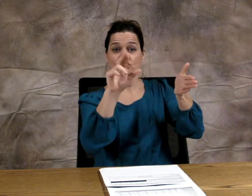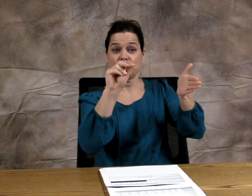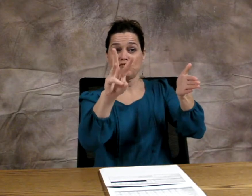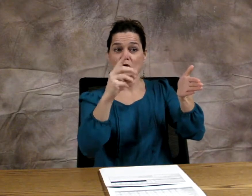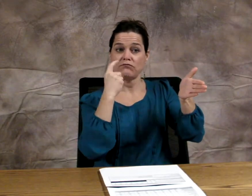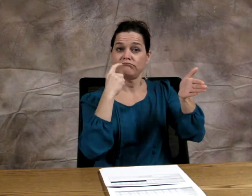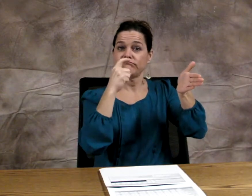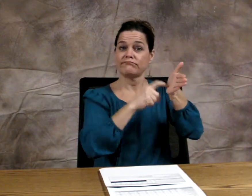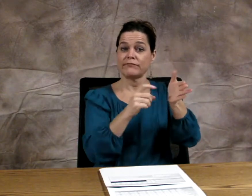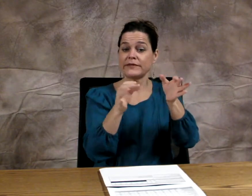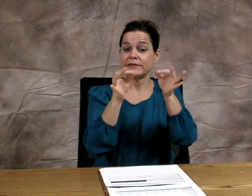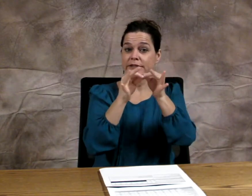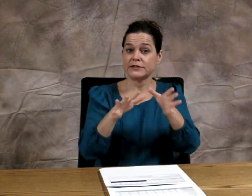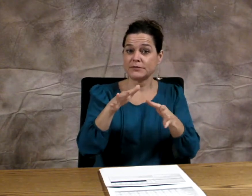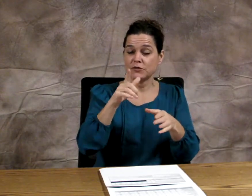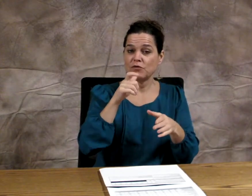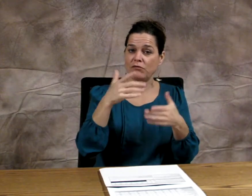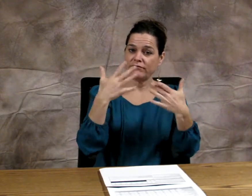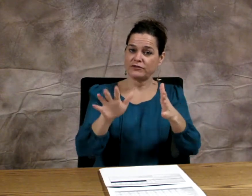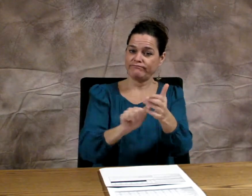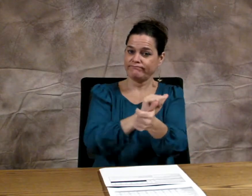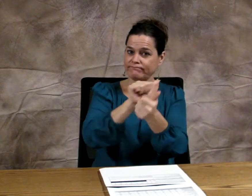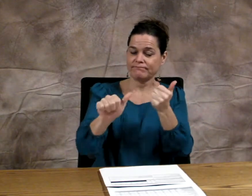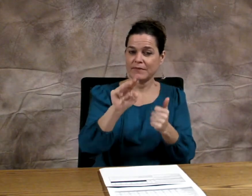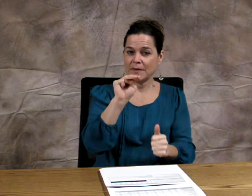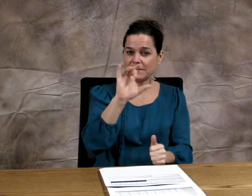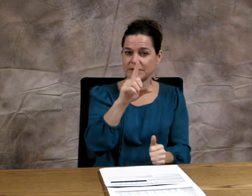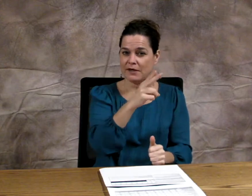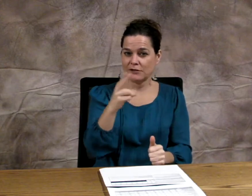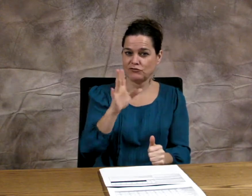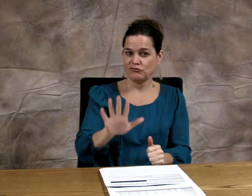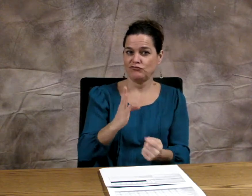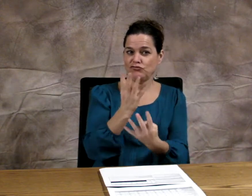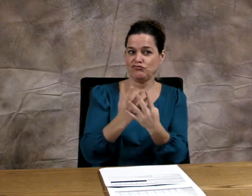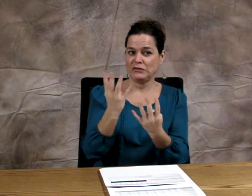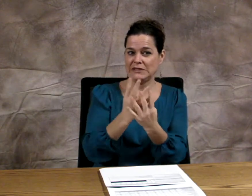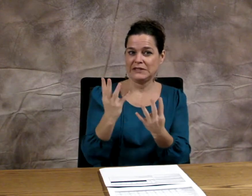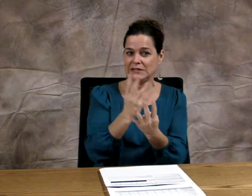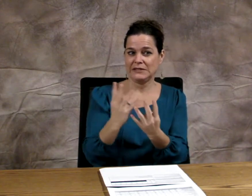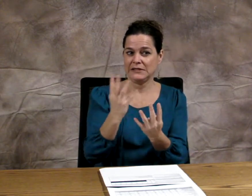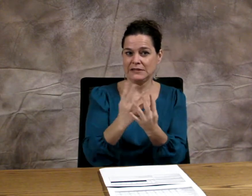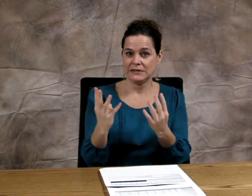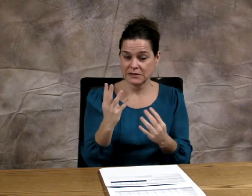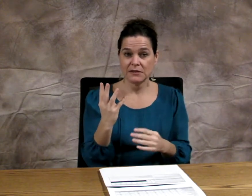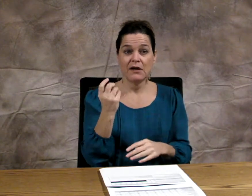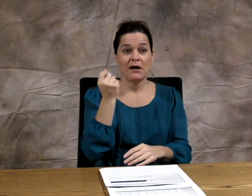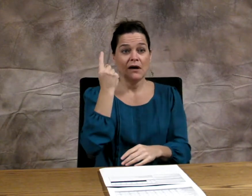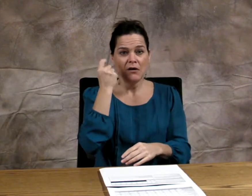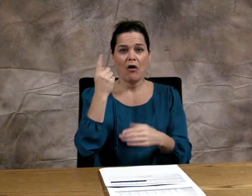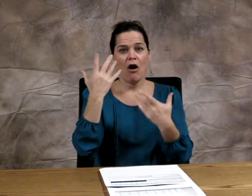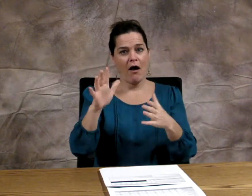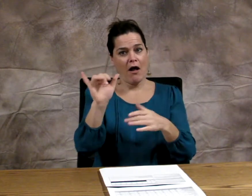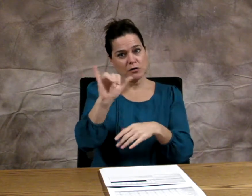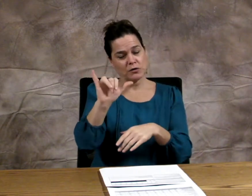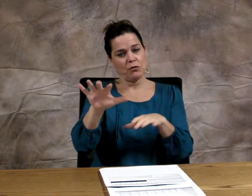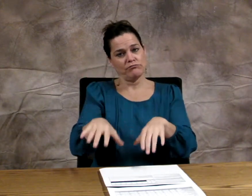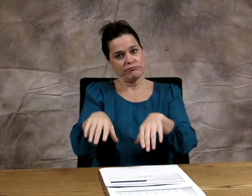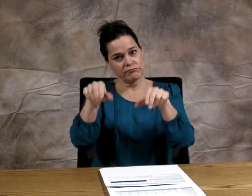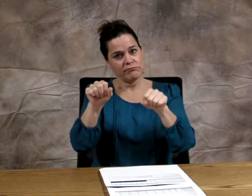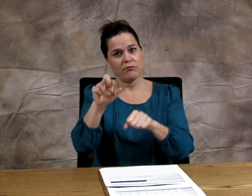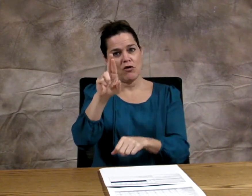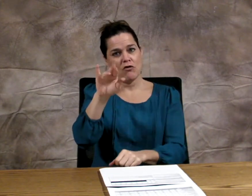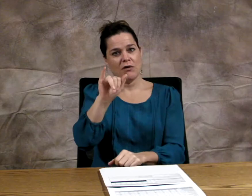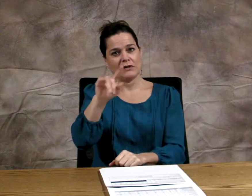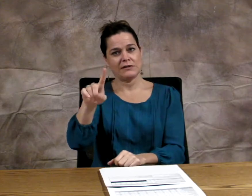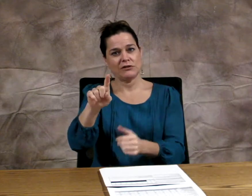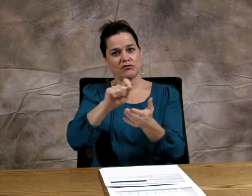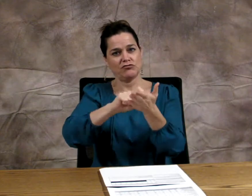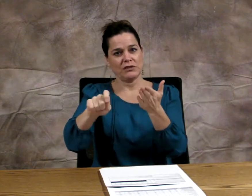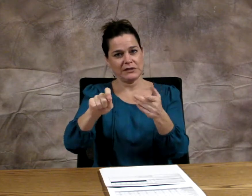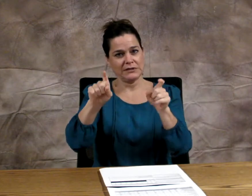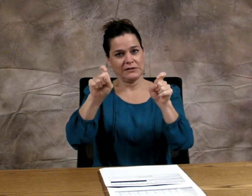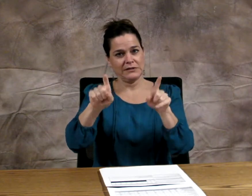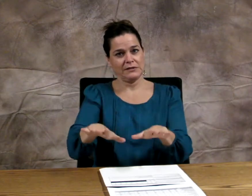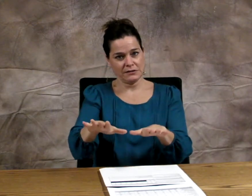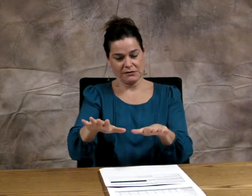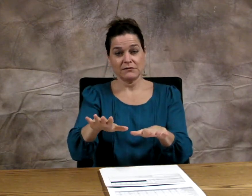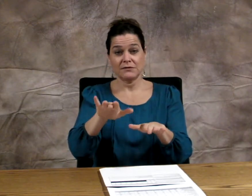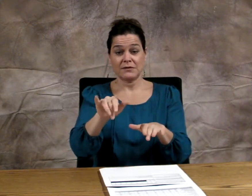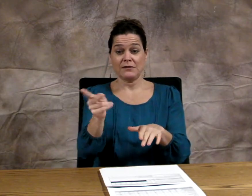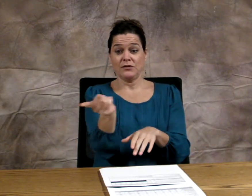The third row recognizes MCDHH State Screened Interpreters: referred to as Level II.